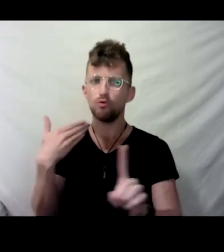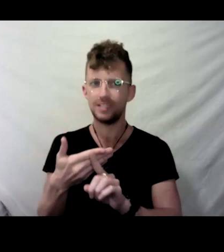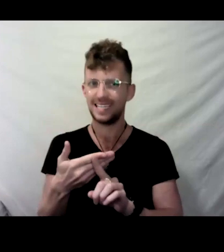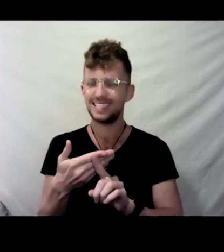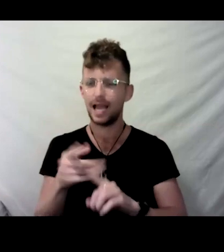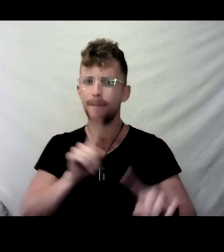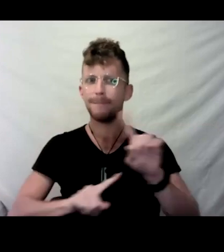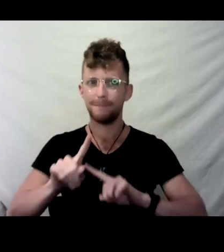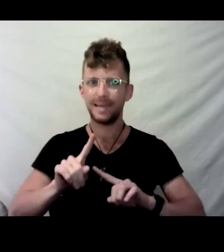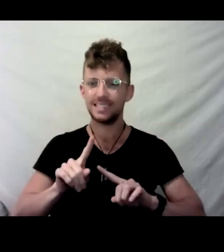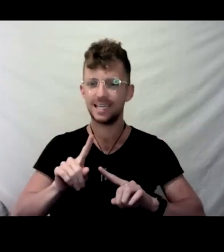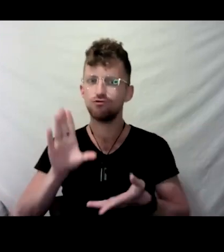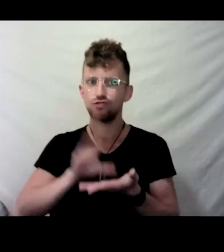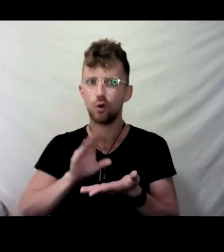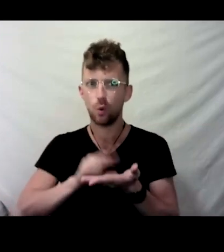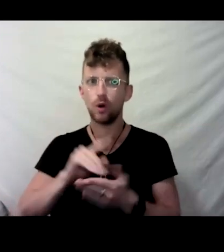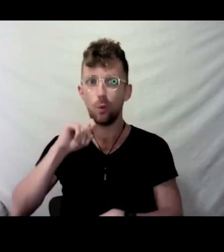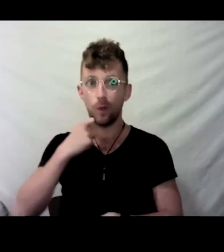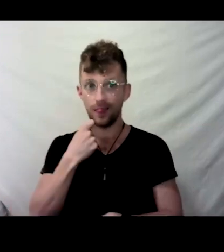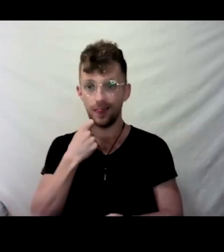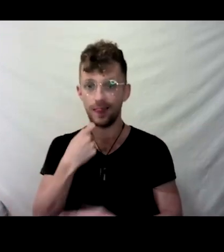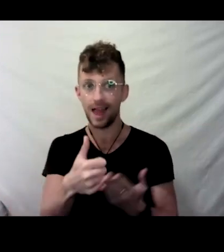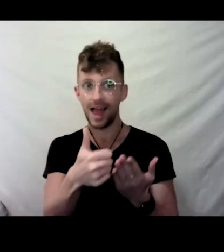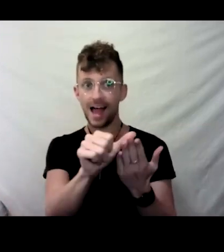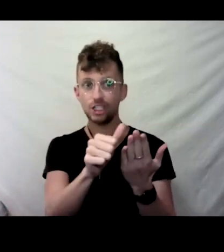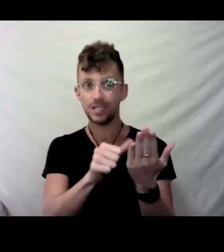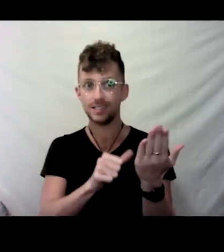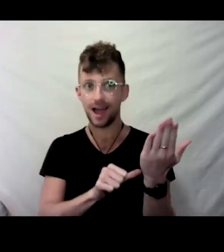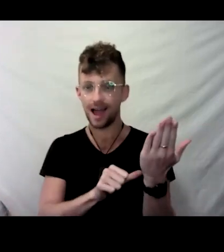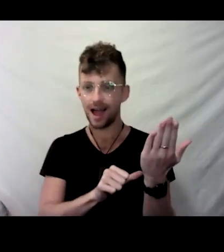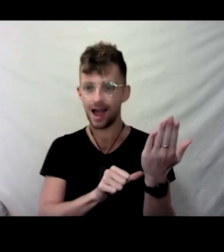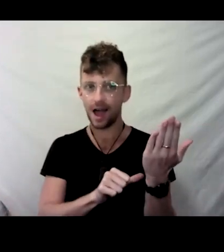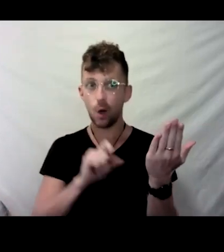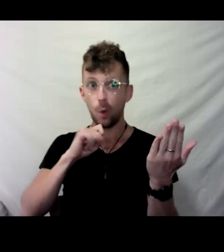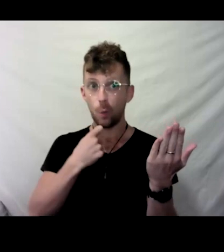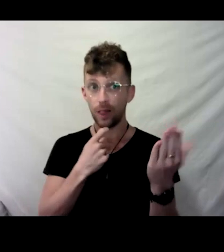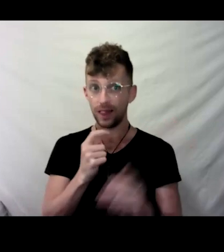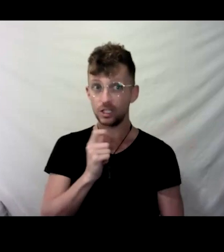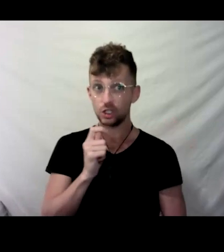The agenda tonight will be that shortly, I will hand over to Amanda Bleckmann,